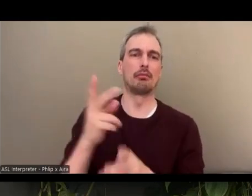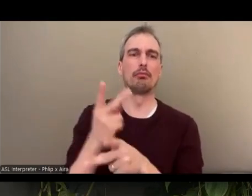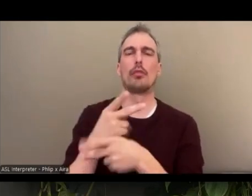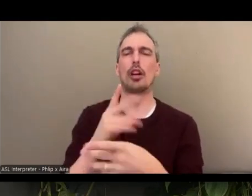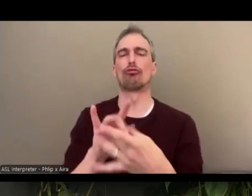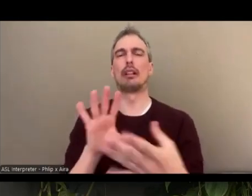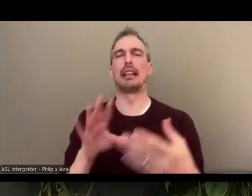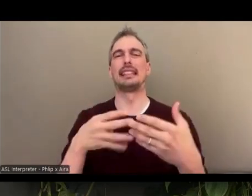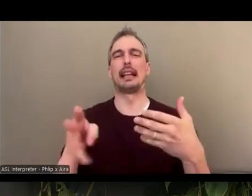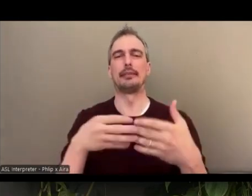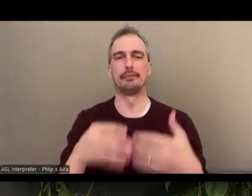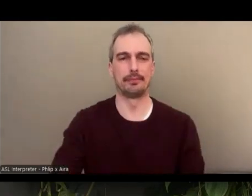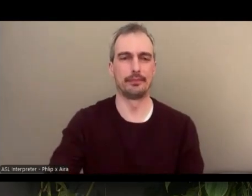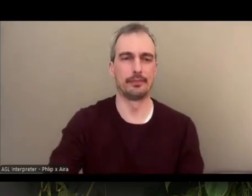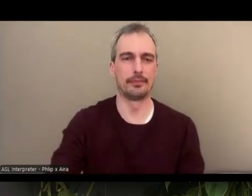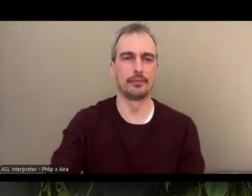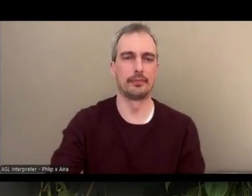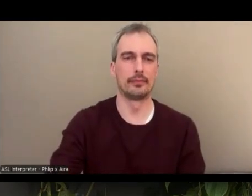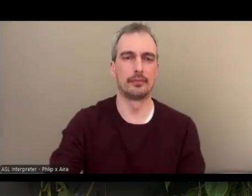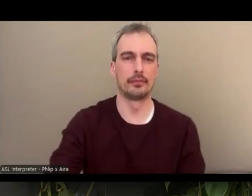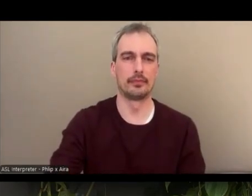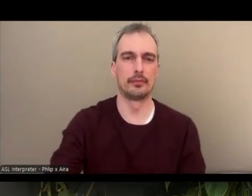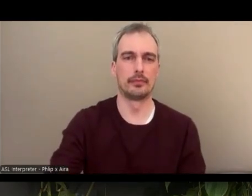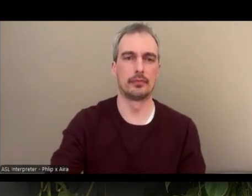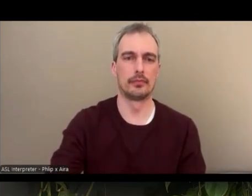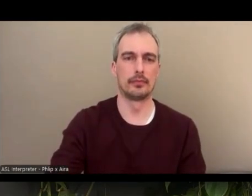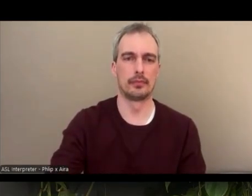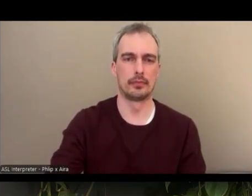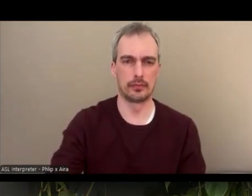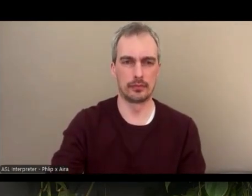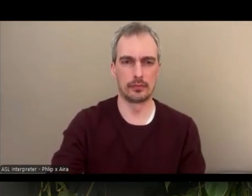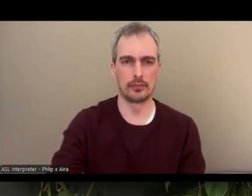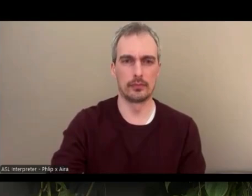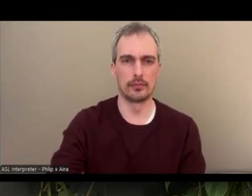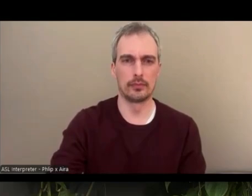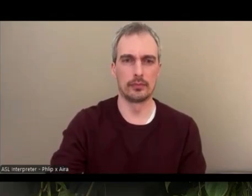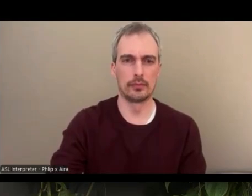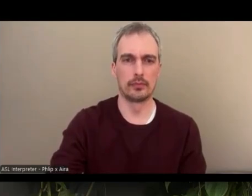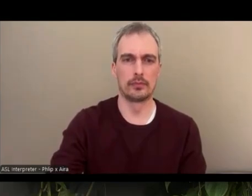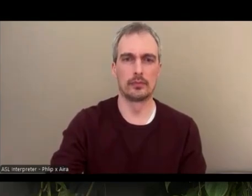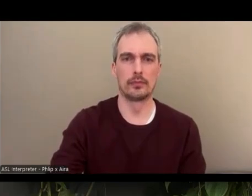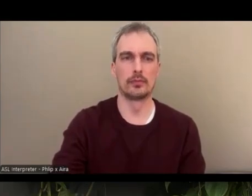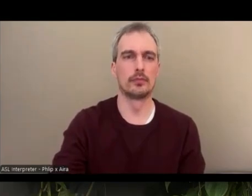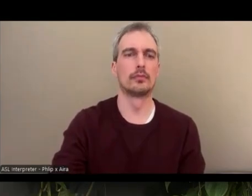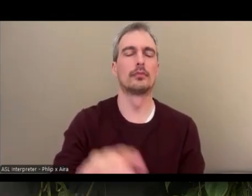to each of those proof points. And before I go on, I just want to kind of be transparent about my methodology.